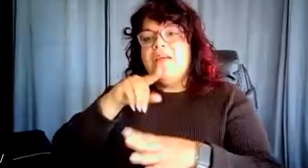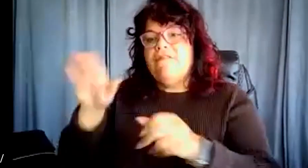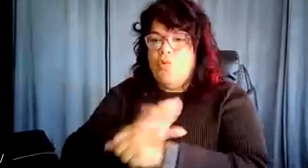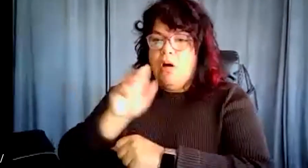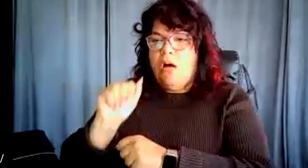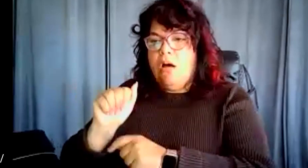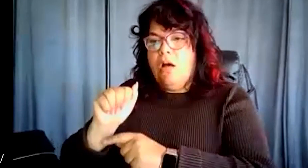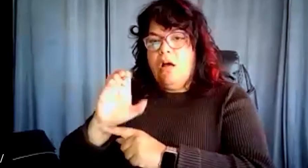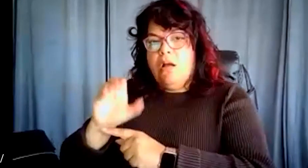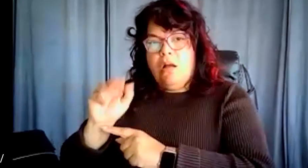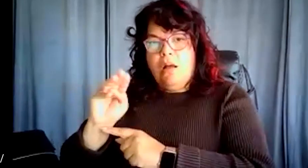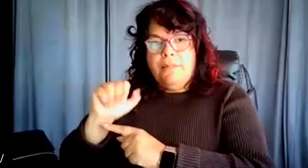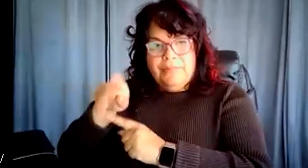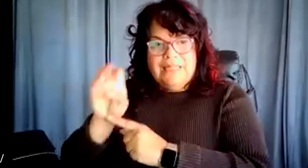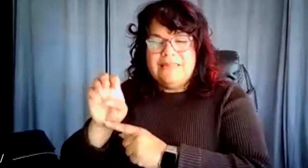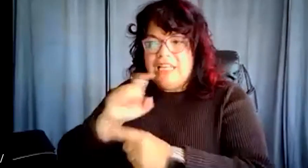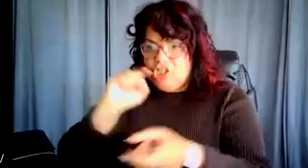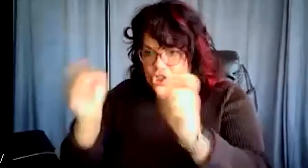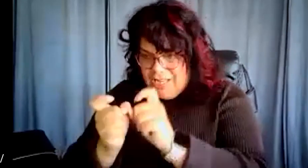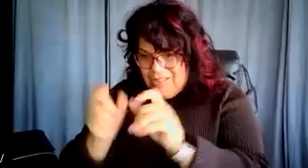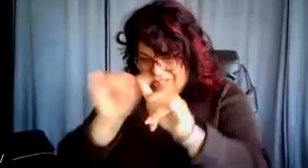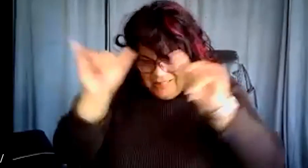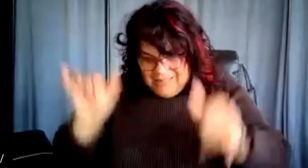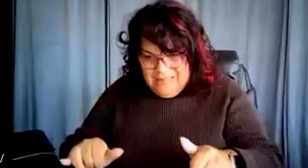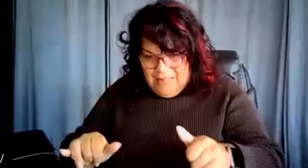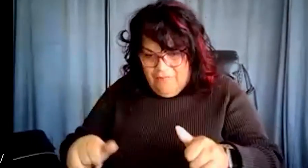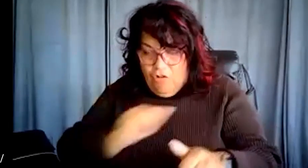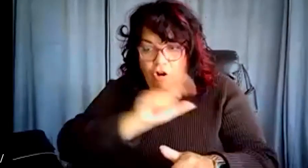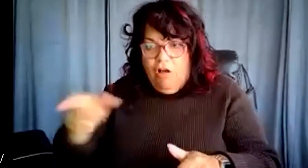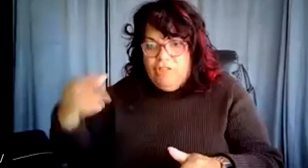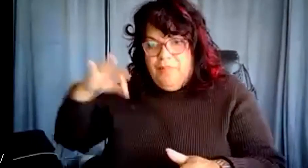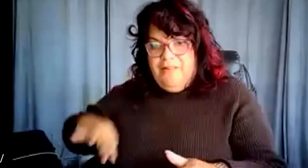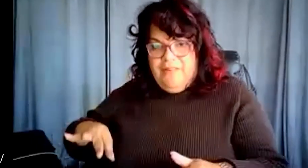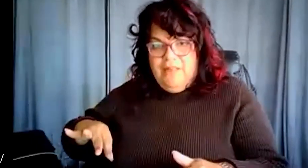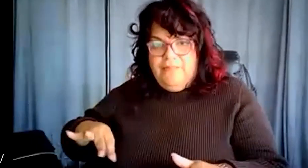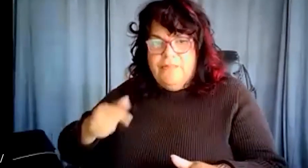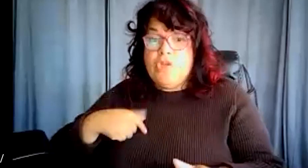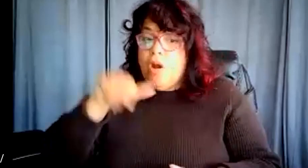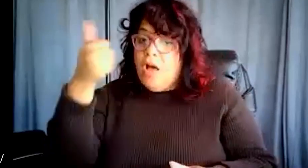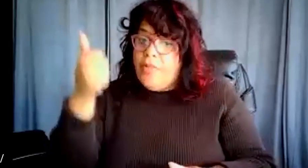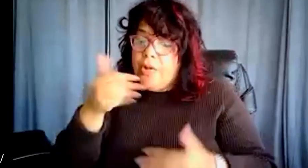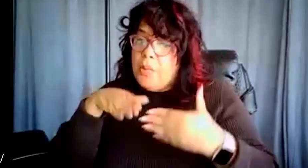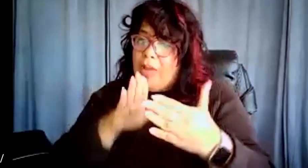systems for everyone's benefit. Are there other ways that you think about allyship within the disability community?